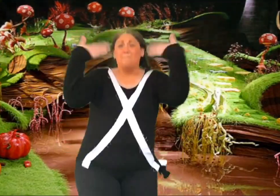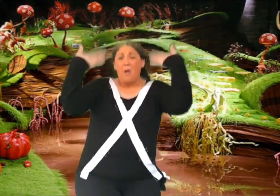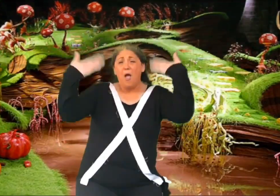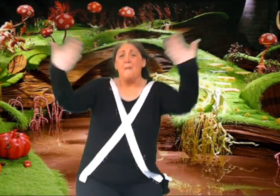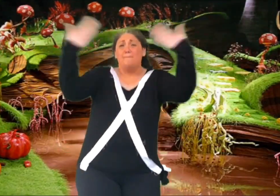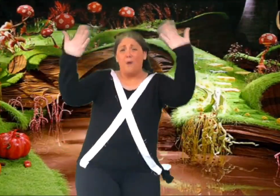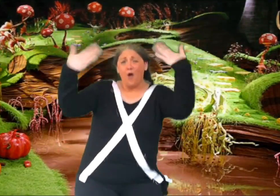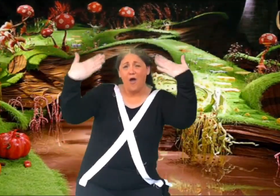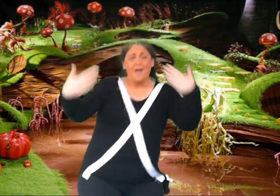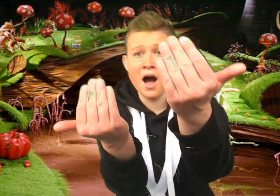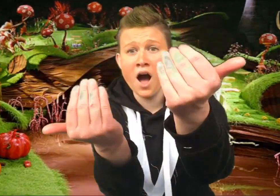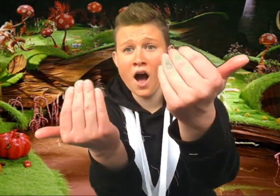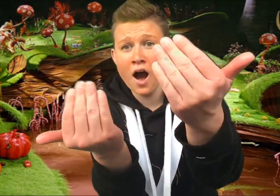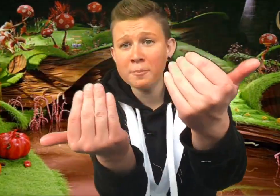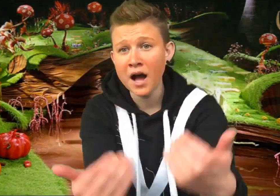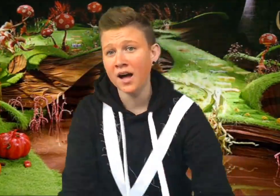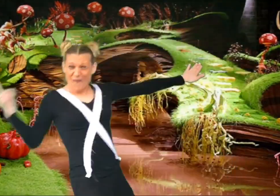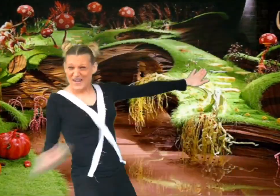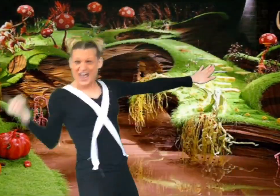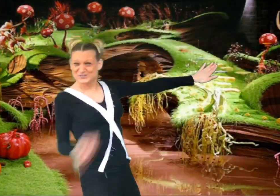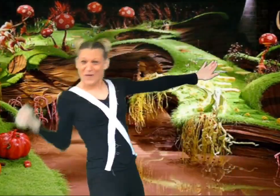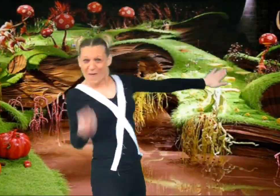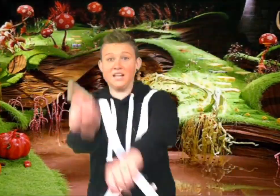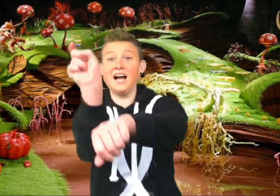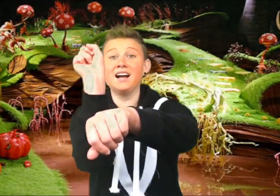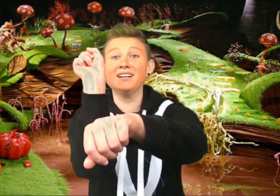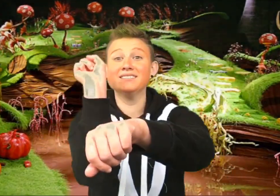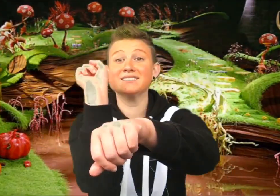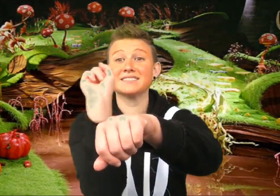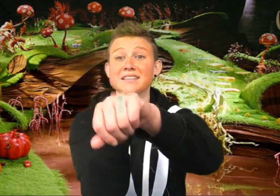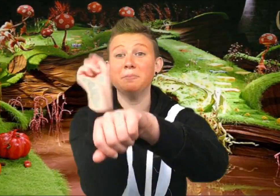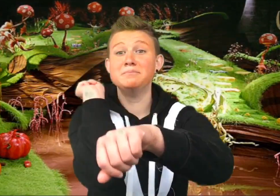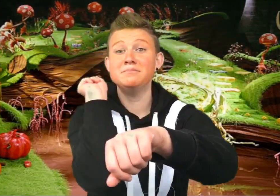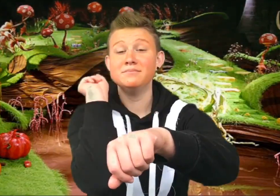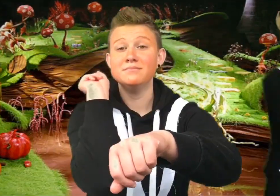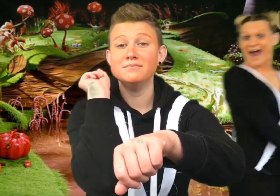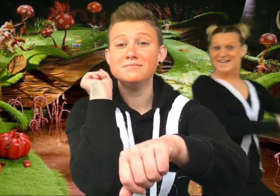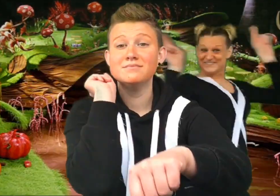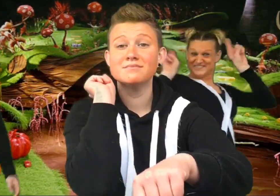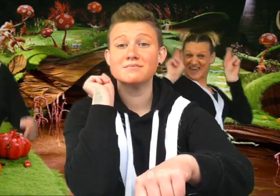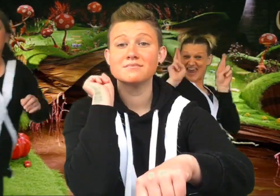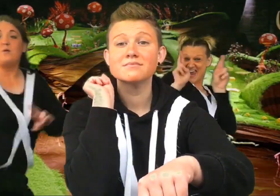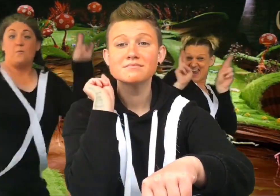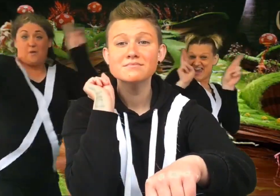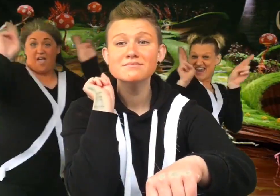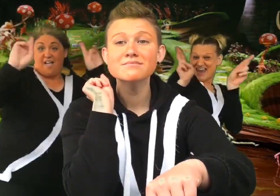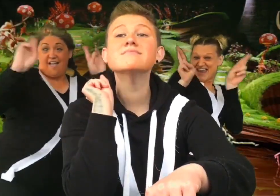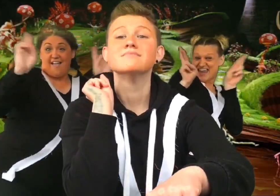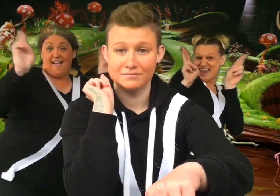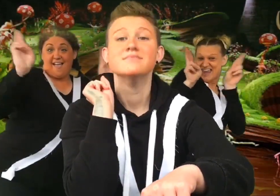“Come on!” we cried. “The time is ripe!